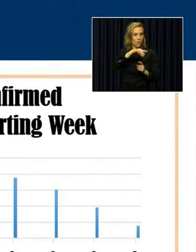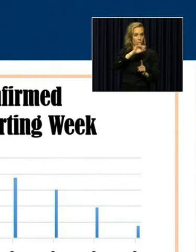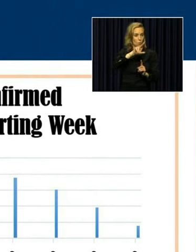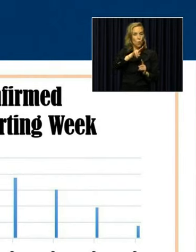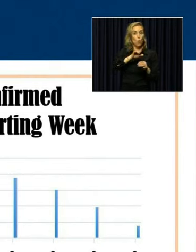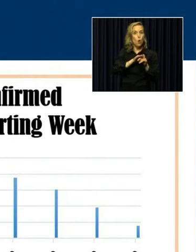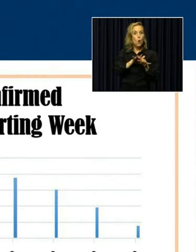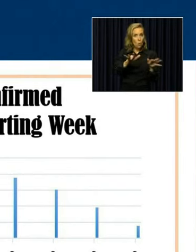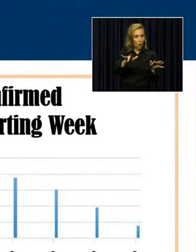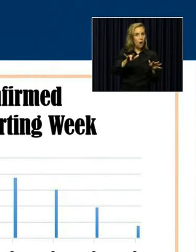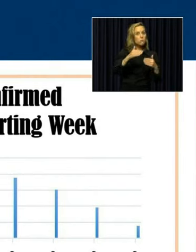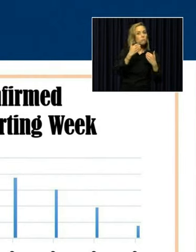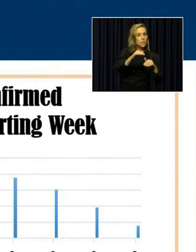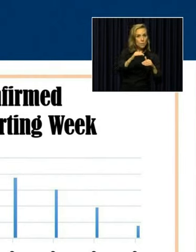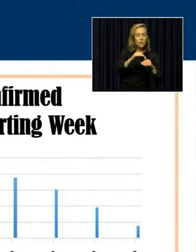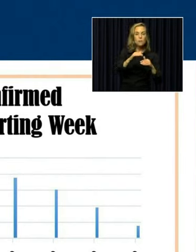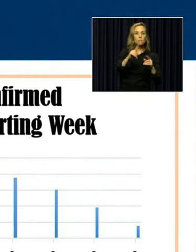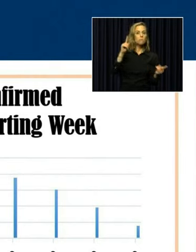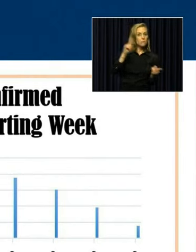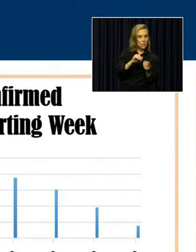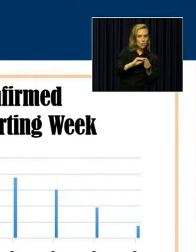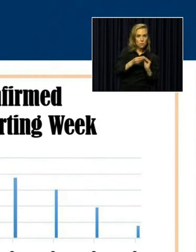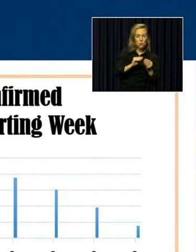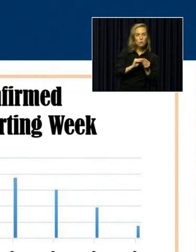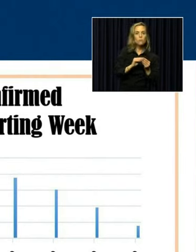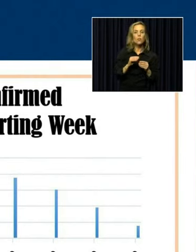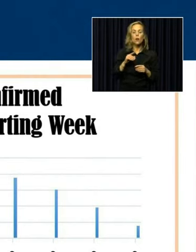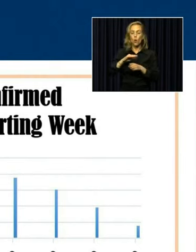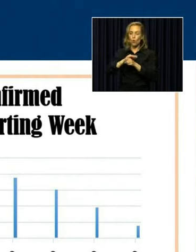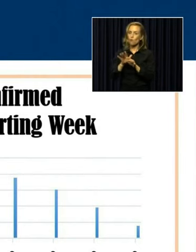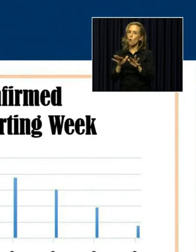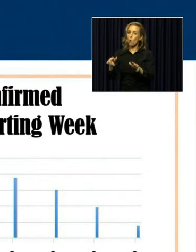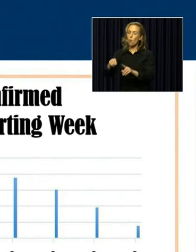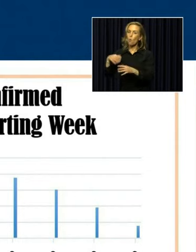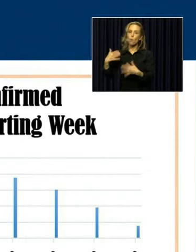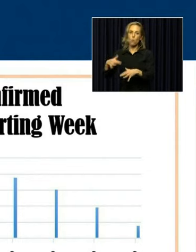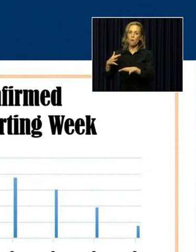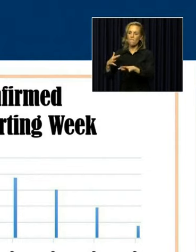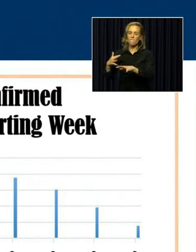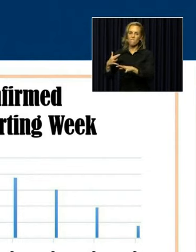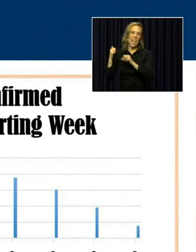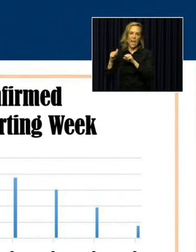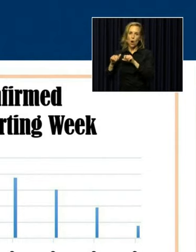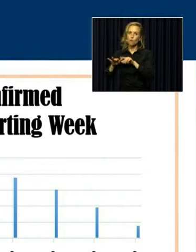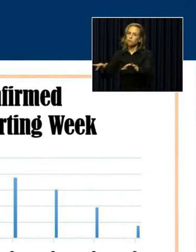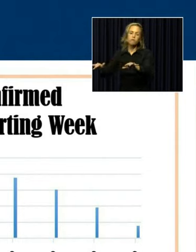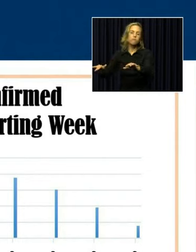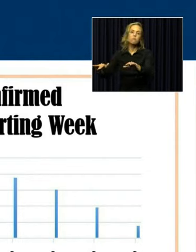SO OUR HEALTH CARE CAPACITY, AND THIS IS WHAT WE'RE TRYING NOT TO